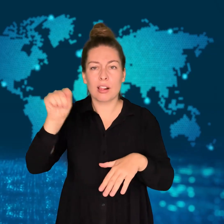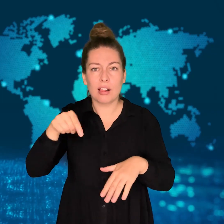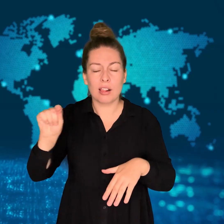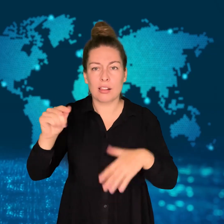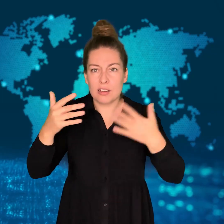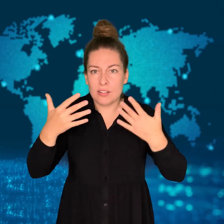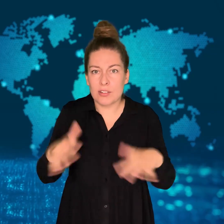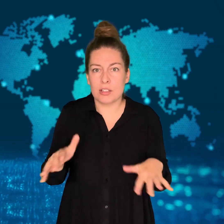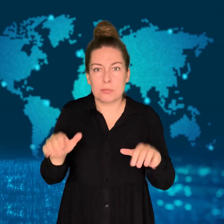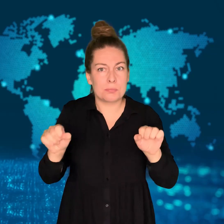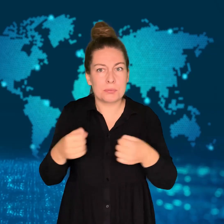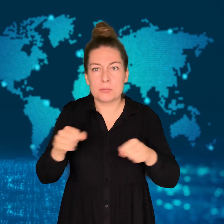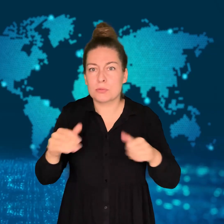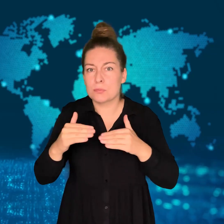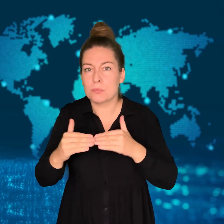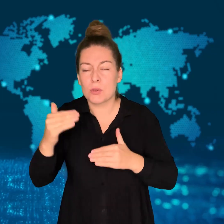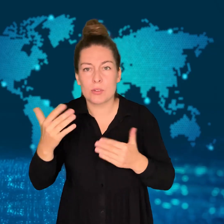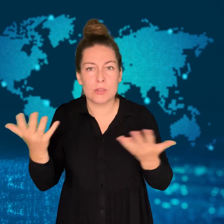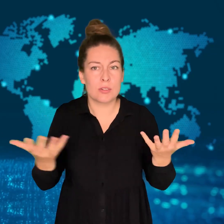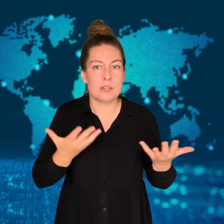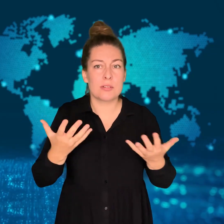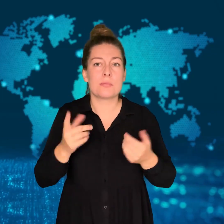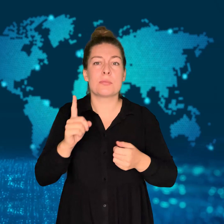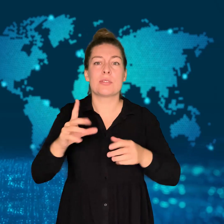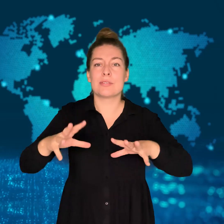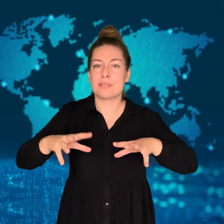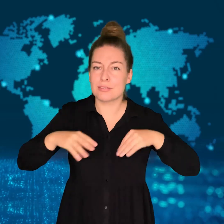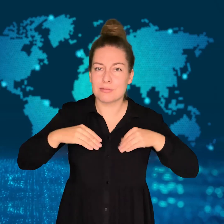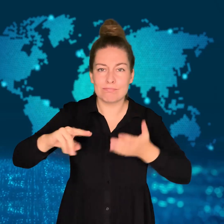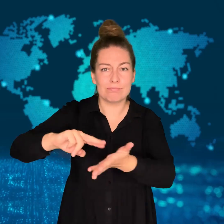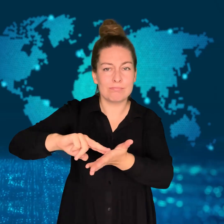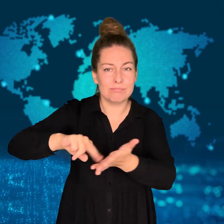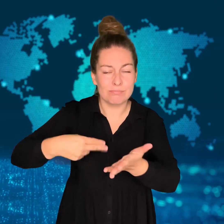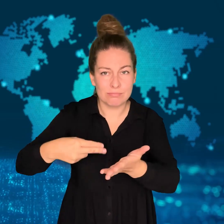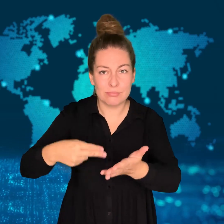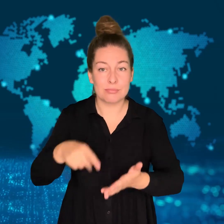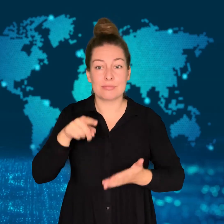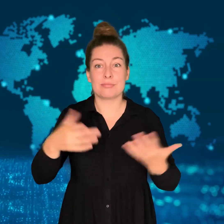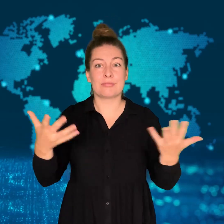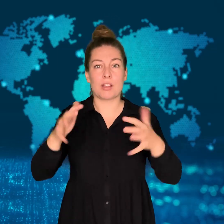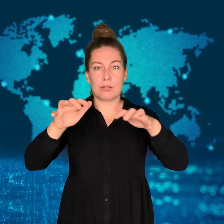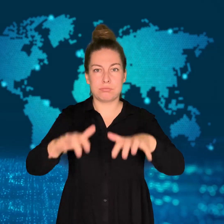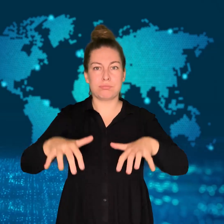Following the House vote, the Senate signed the bill.